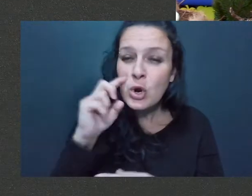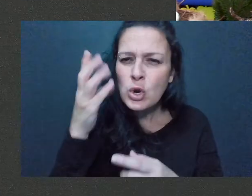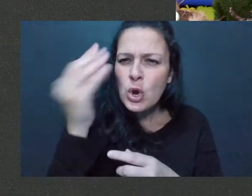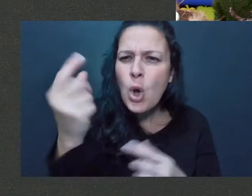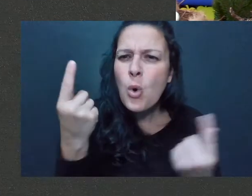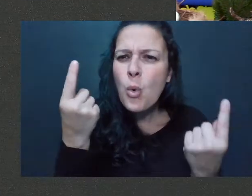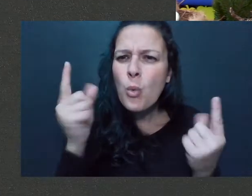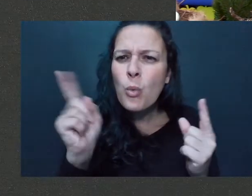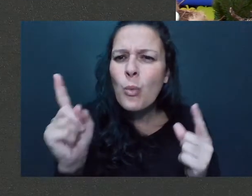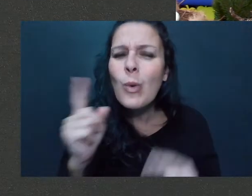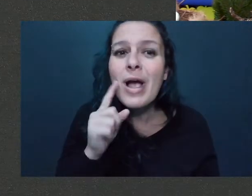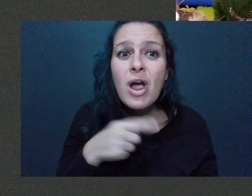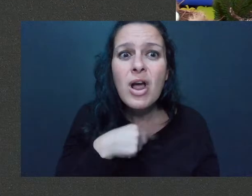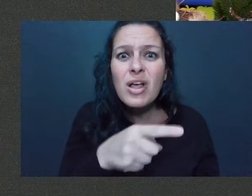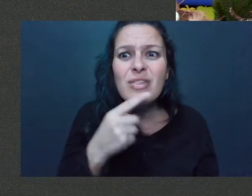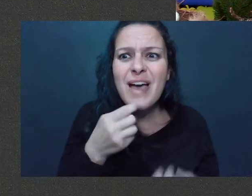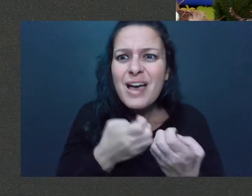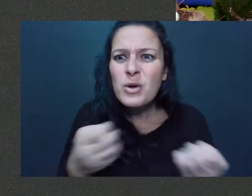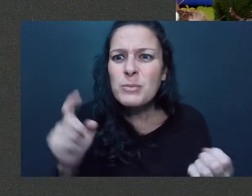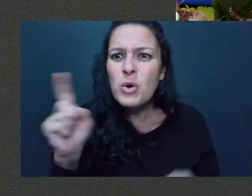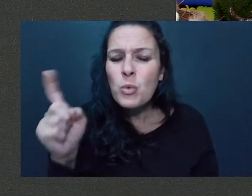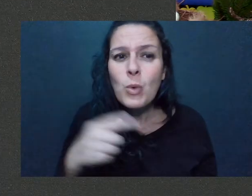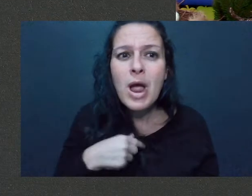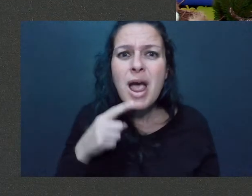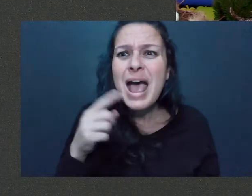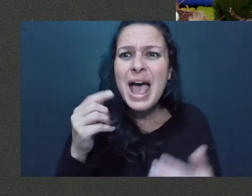"What is this snort going to do to me? "Get me out of here."